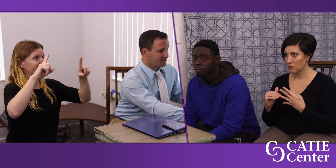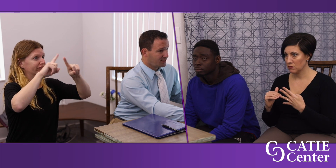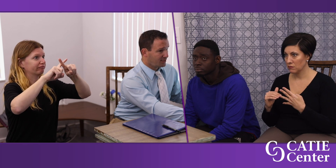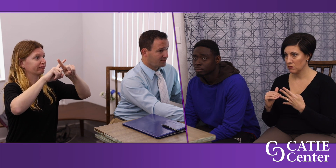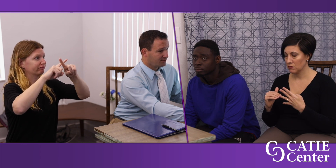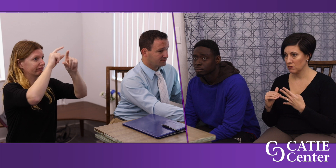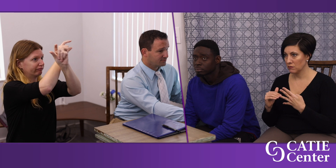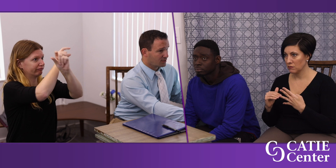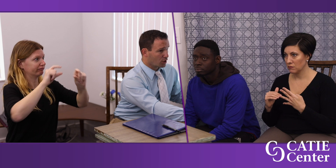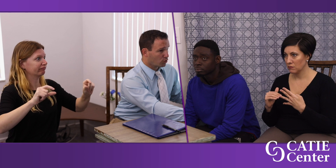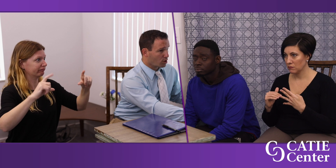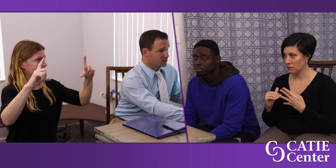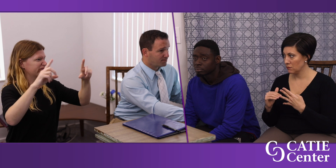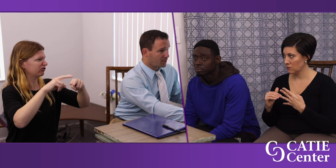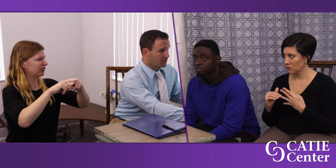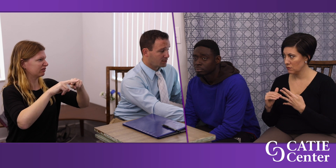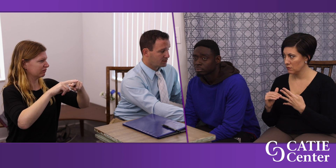C) a crossbuck